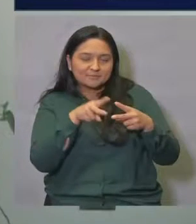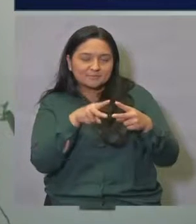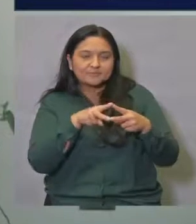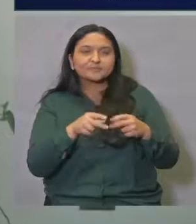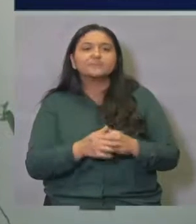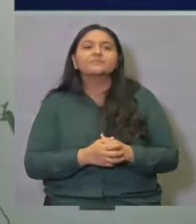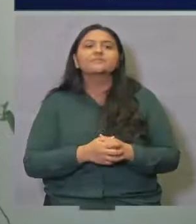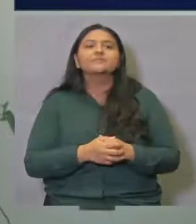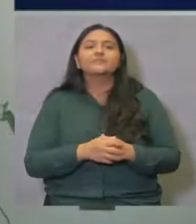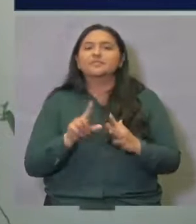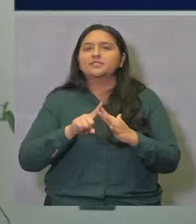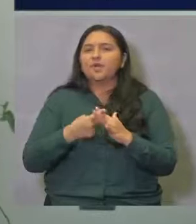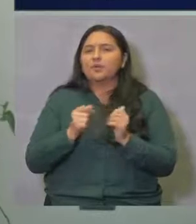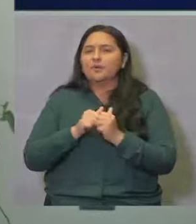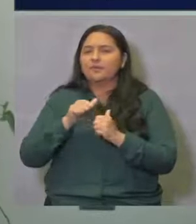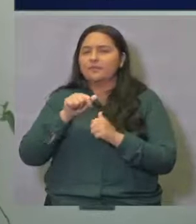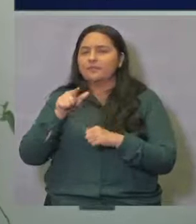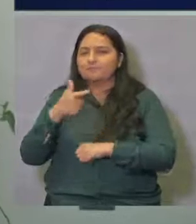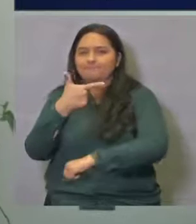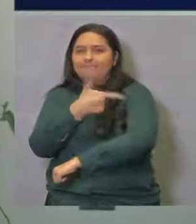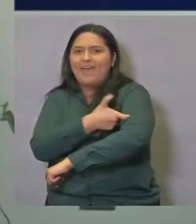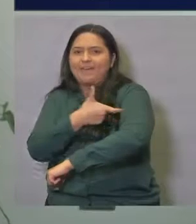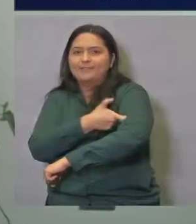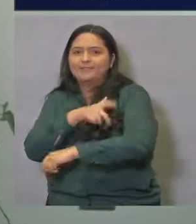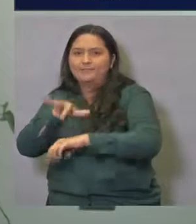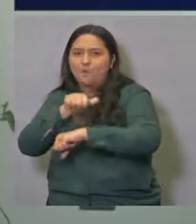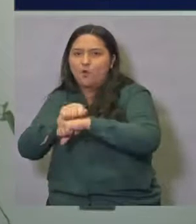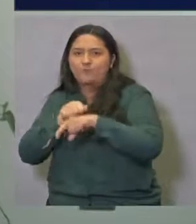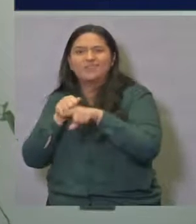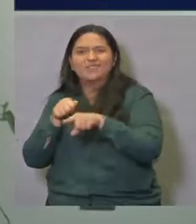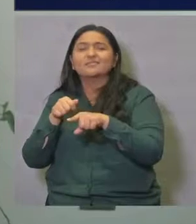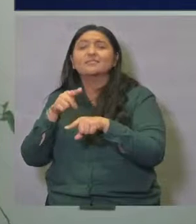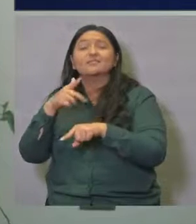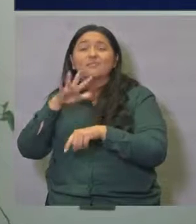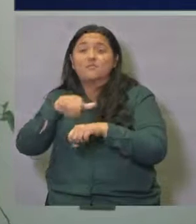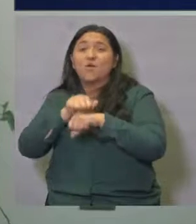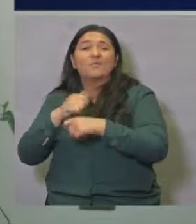THANKS SO MUCH FOR BOTH OF THOSE QUESTIONS.